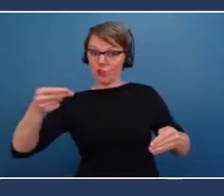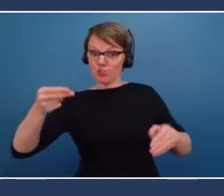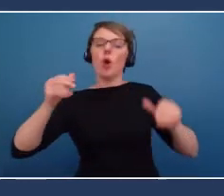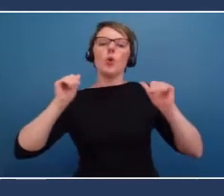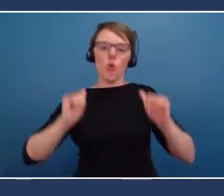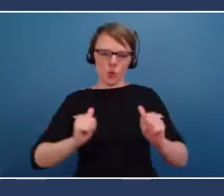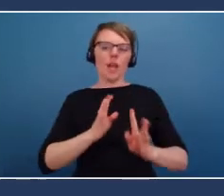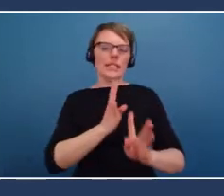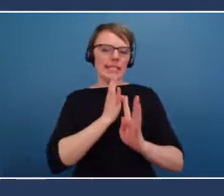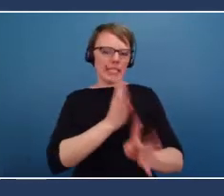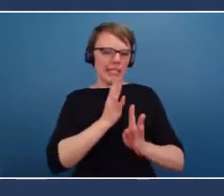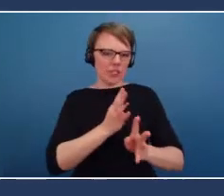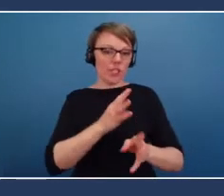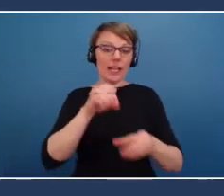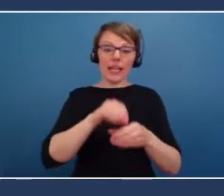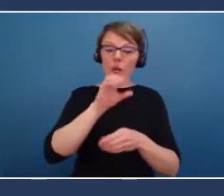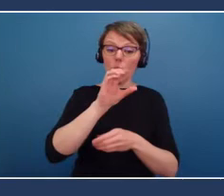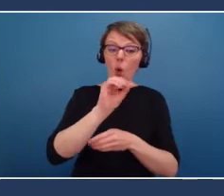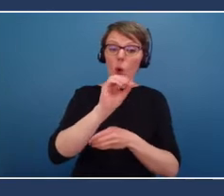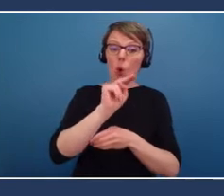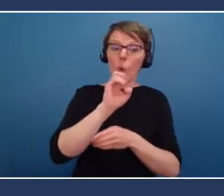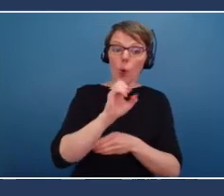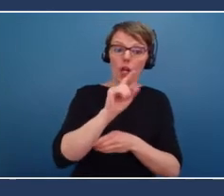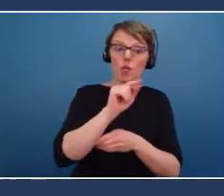You’ve got it available in Office as a stand-alone. But if you’re just trying